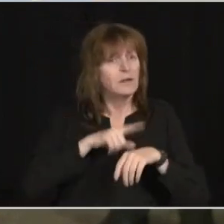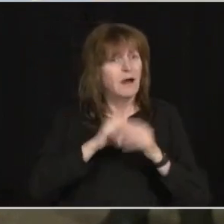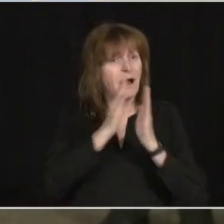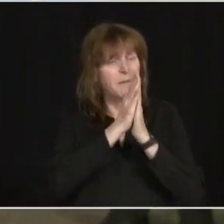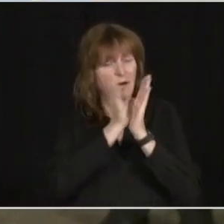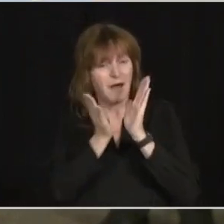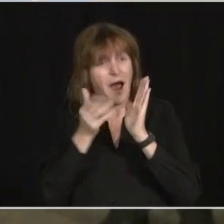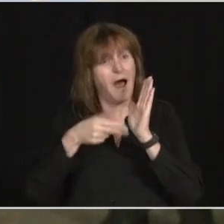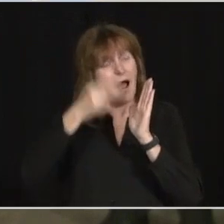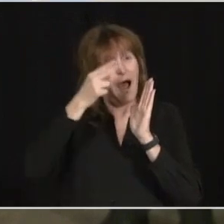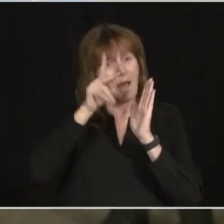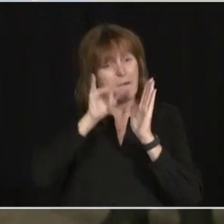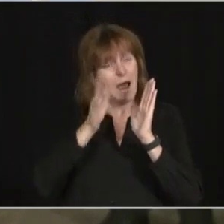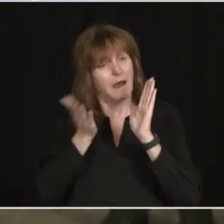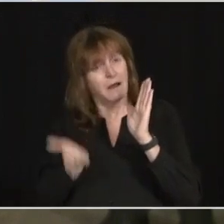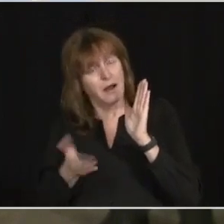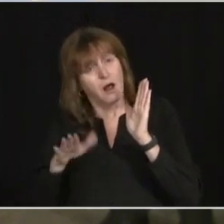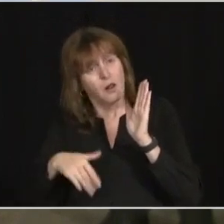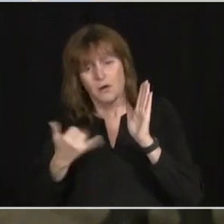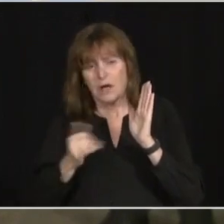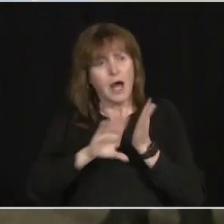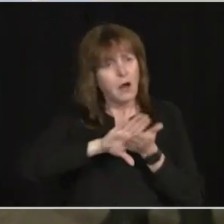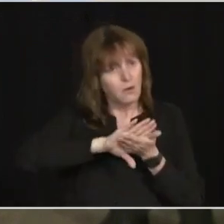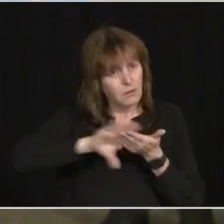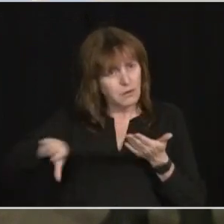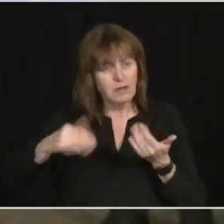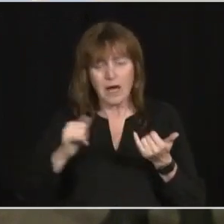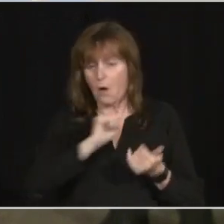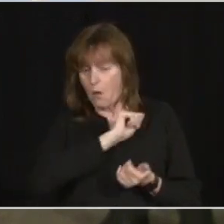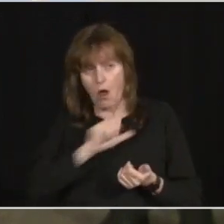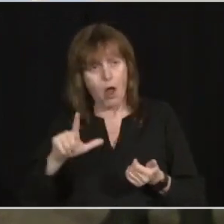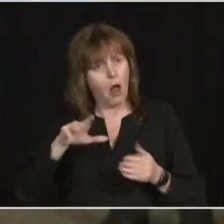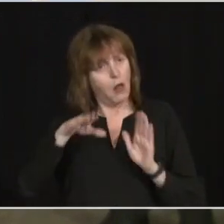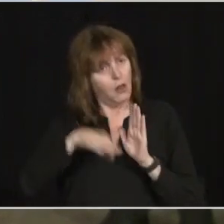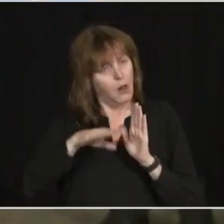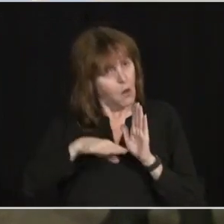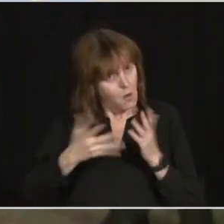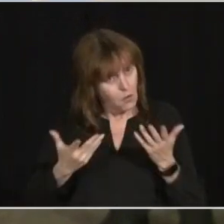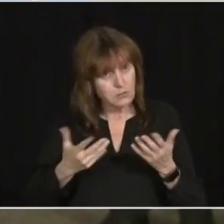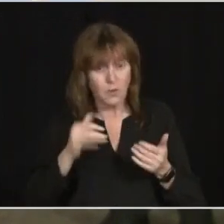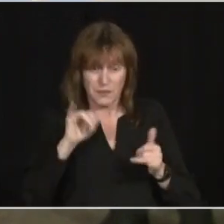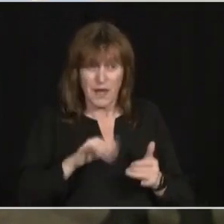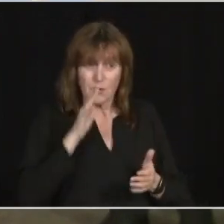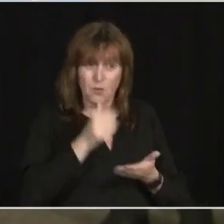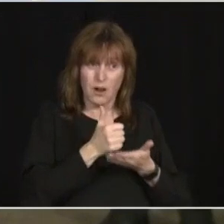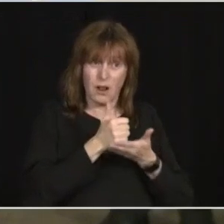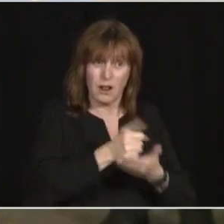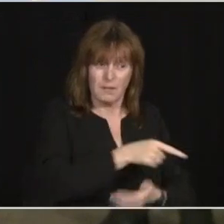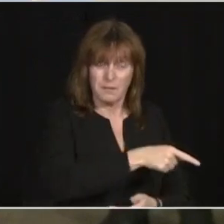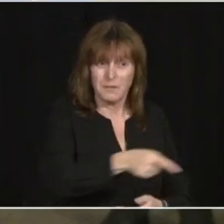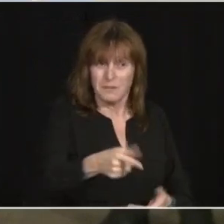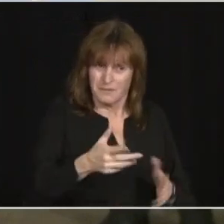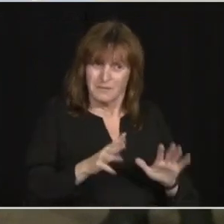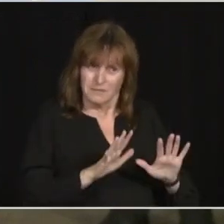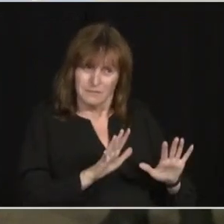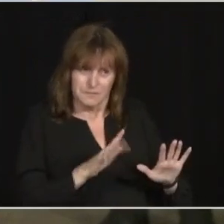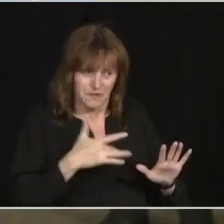benefits so many enterprises and families. A variety of initiatives we believe in combination will help the viability and competitiveness of these businesses.